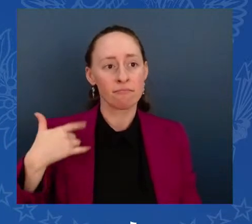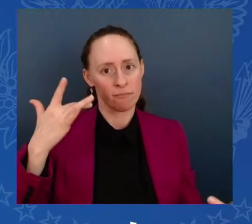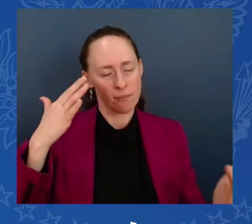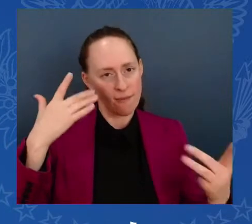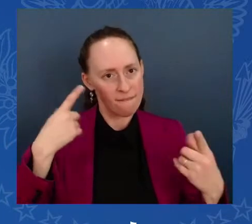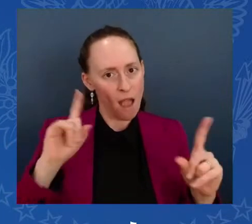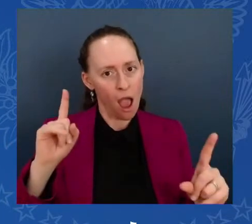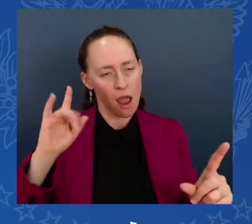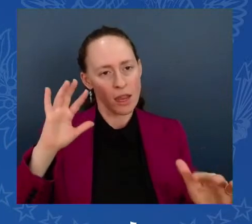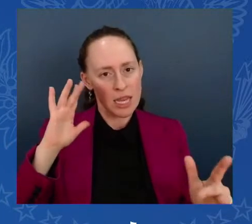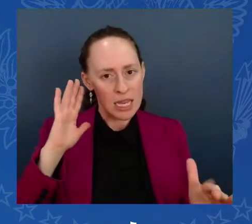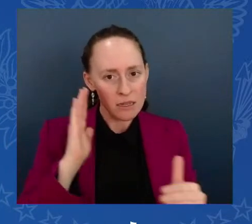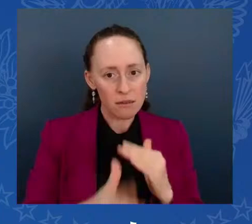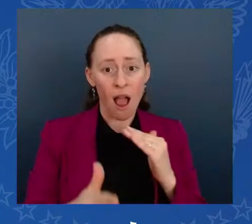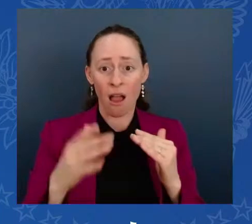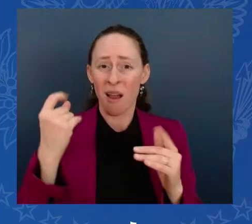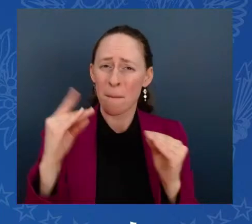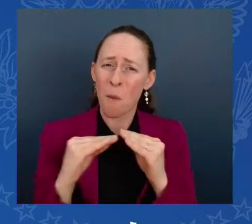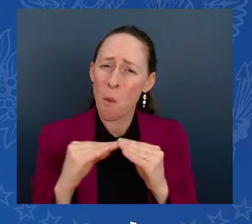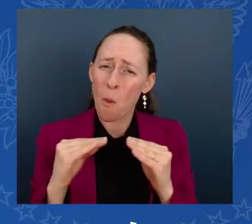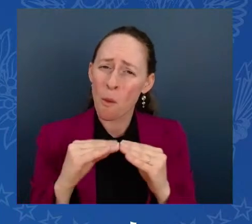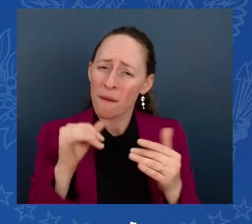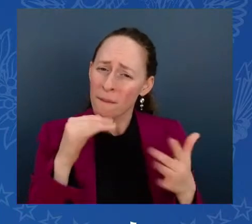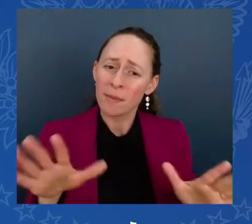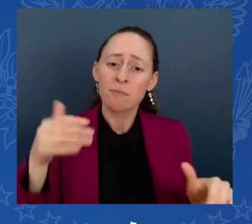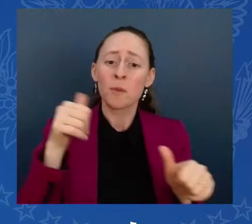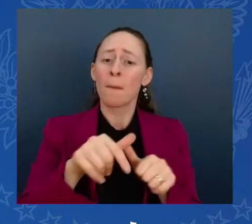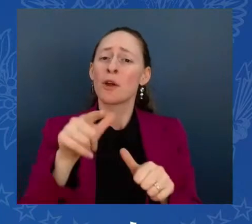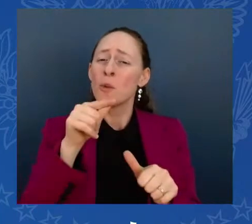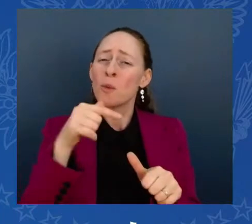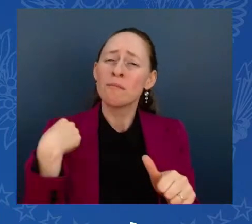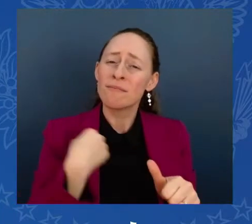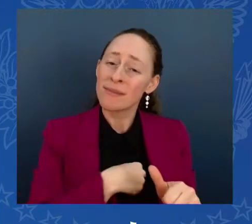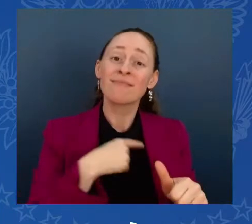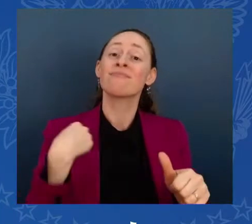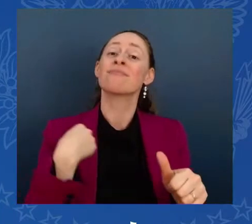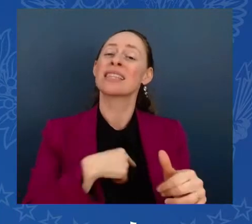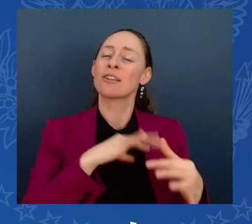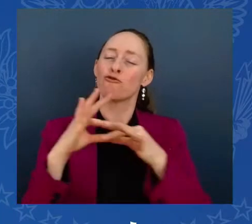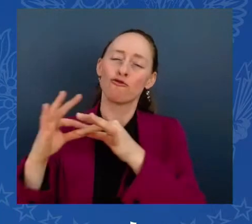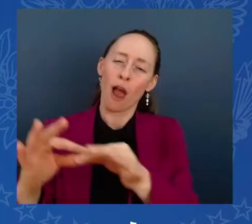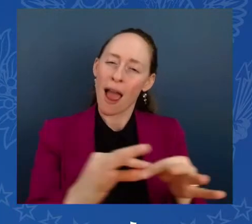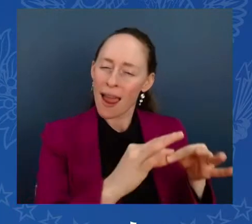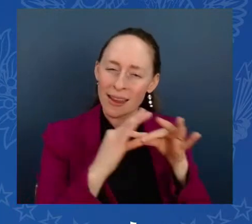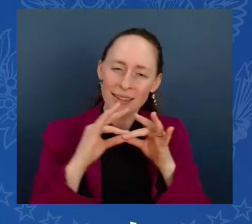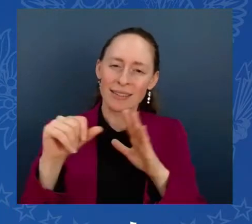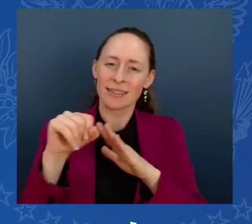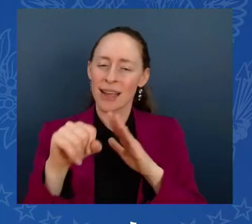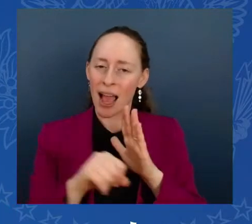We're the United States of America. No, not hy- -- and there is nothing --